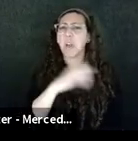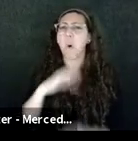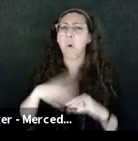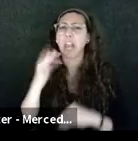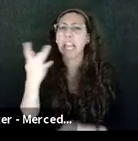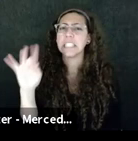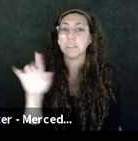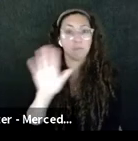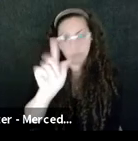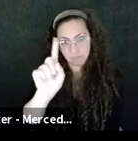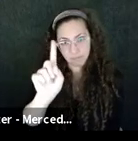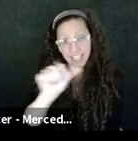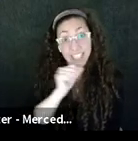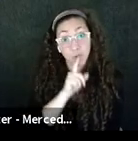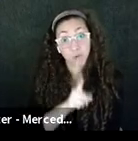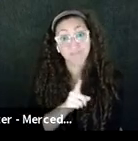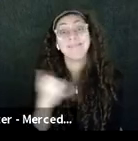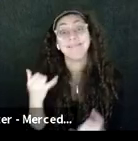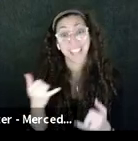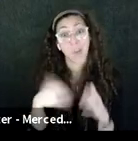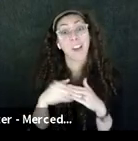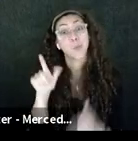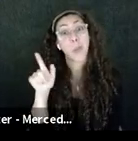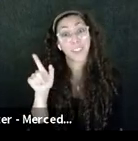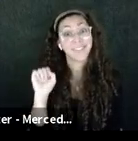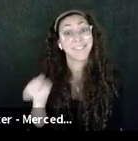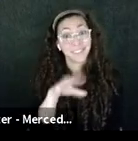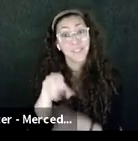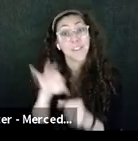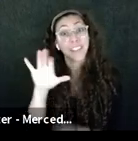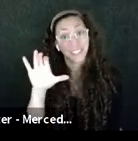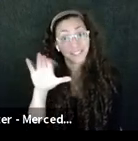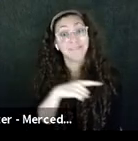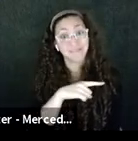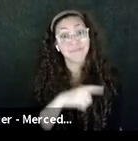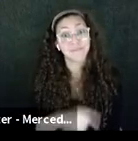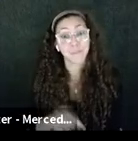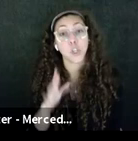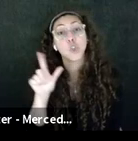Jason Williams: Well, actually that's not true up to the age of 21 till the 21st birthday, they can stay in care now.